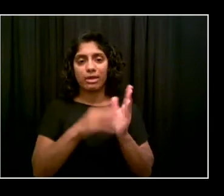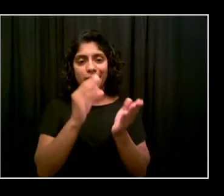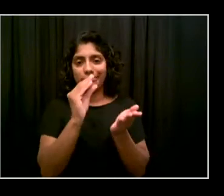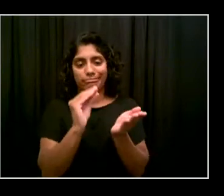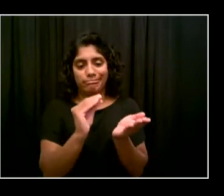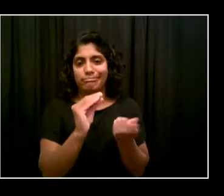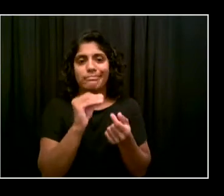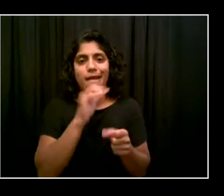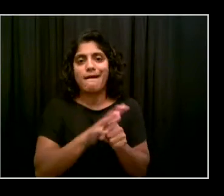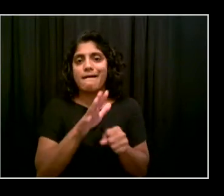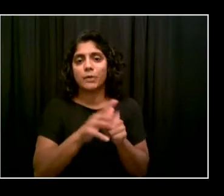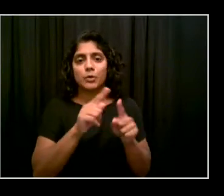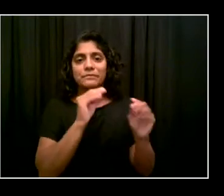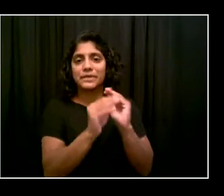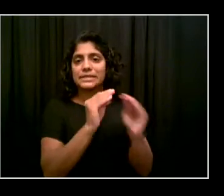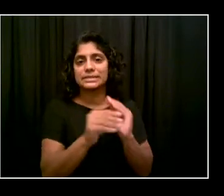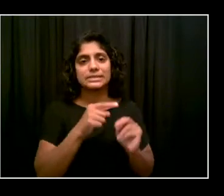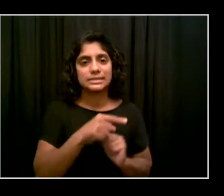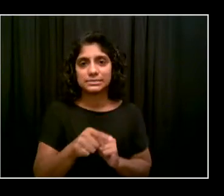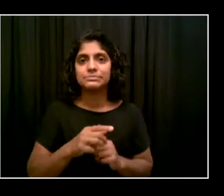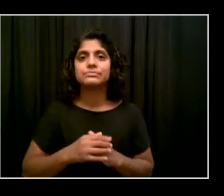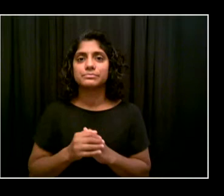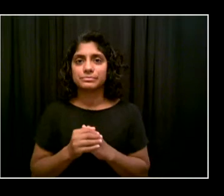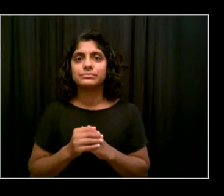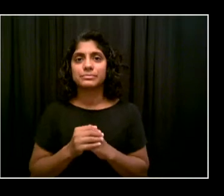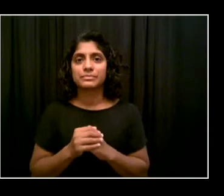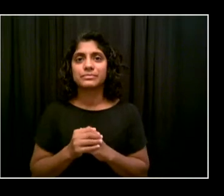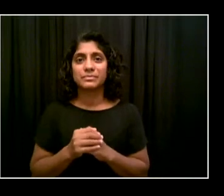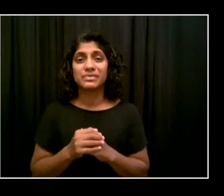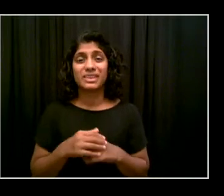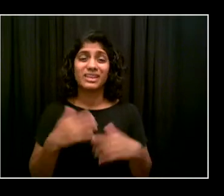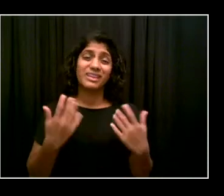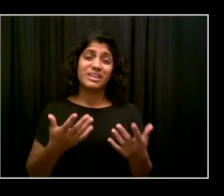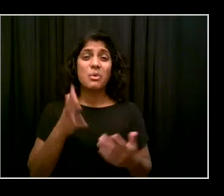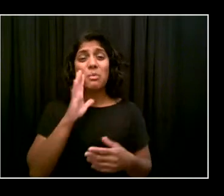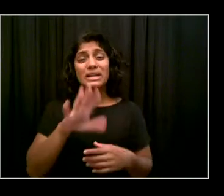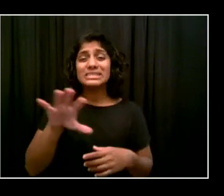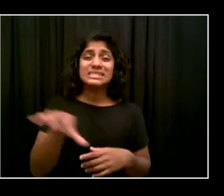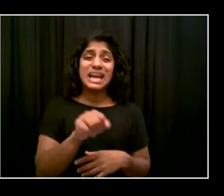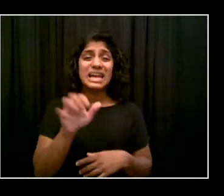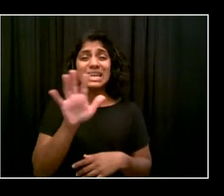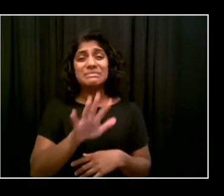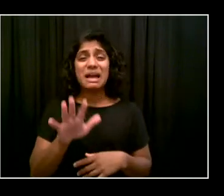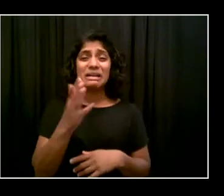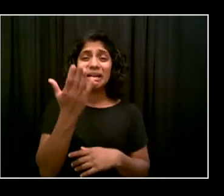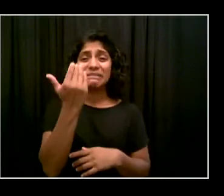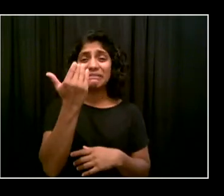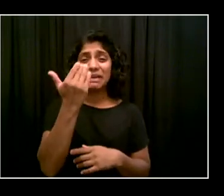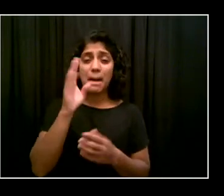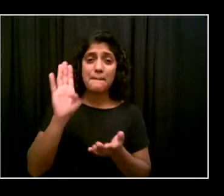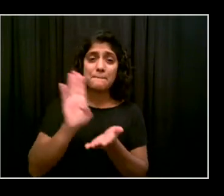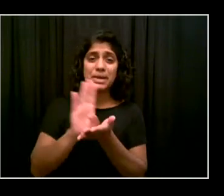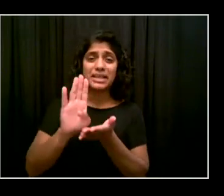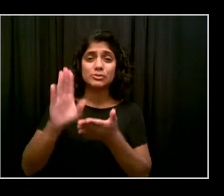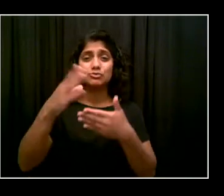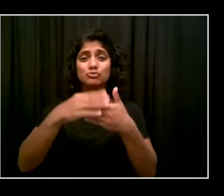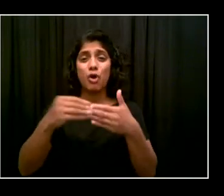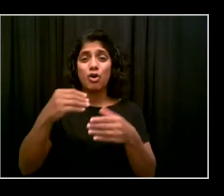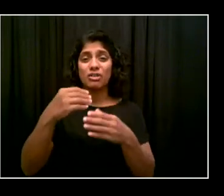MOST. IT'S ESTIMATED CONGESTION PRICING WILL BRING AN ESTIMATE OF$ 15